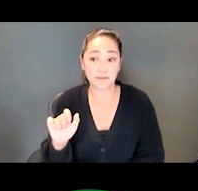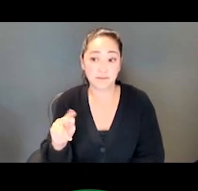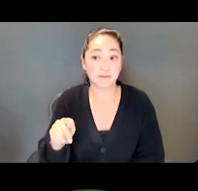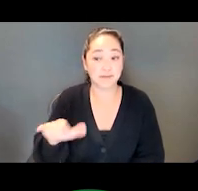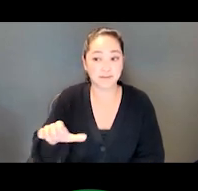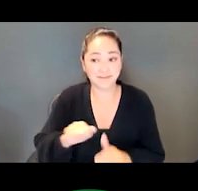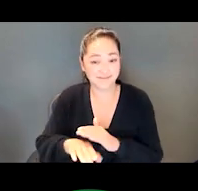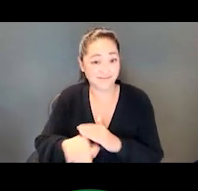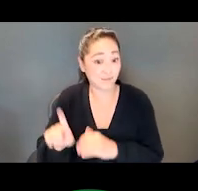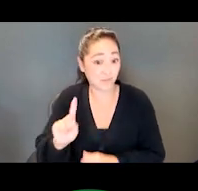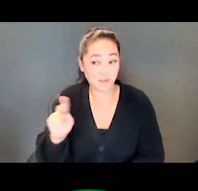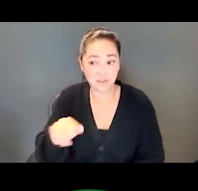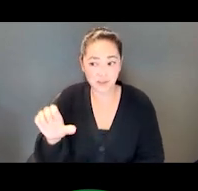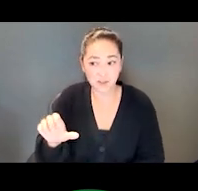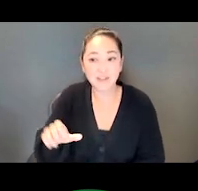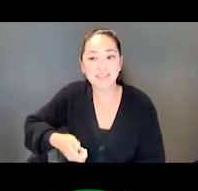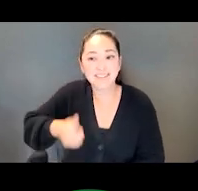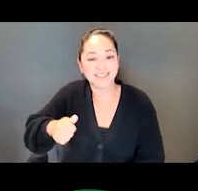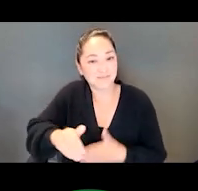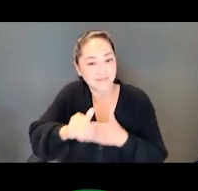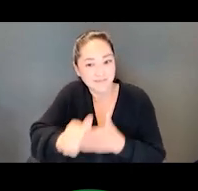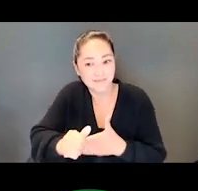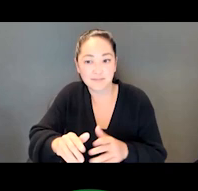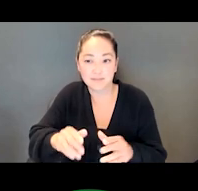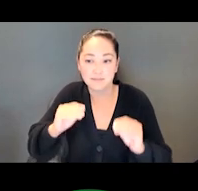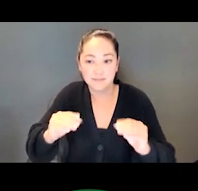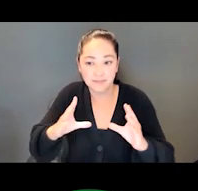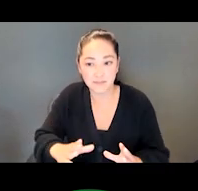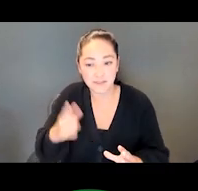She brings energy to both the learning and the application of the assessments with clients